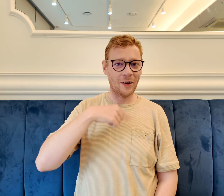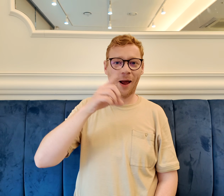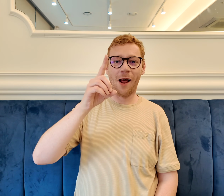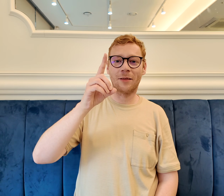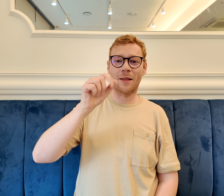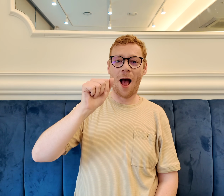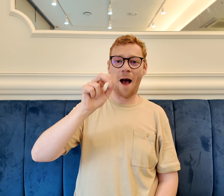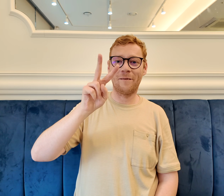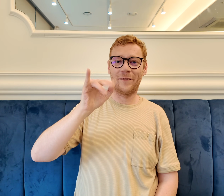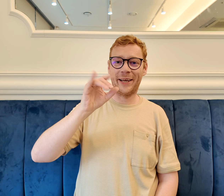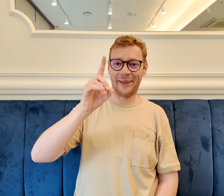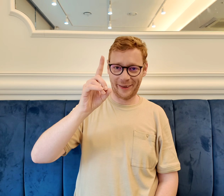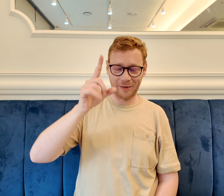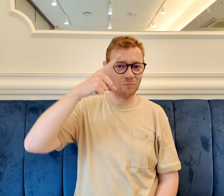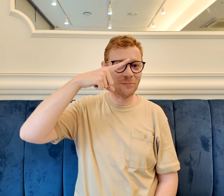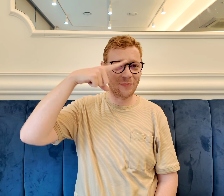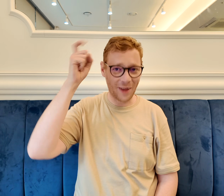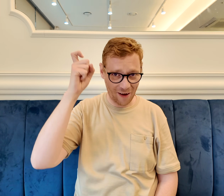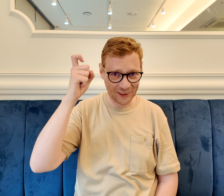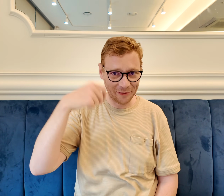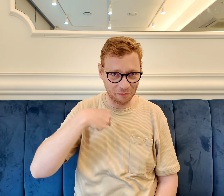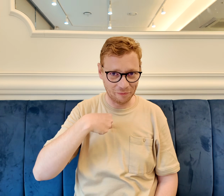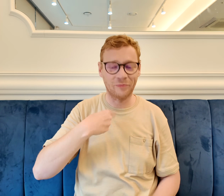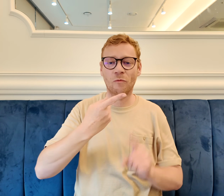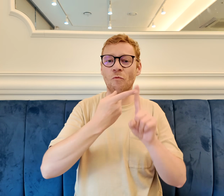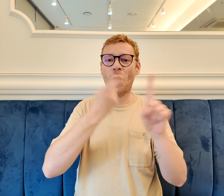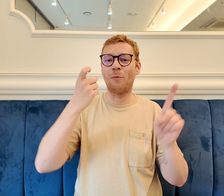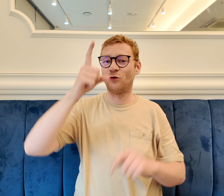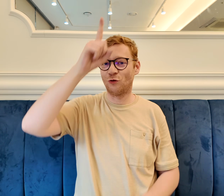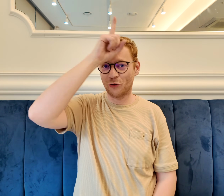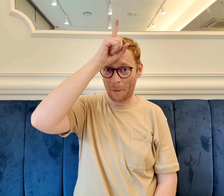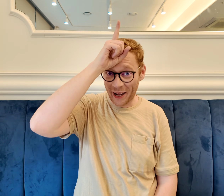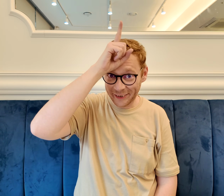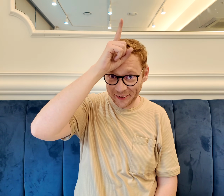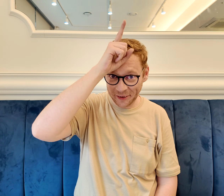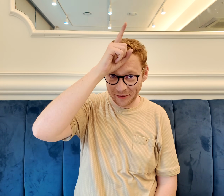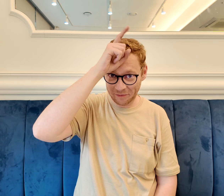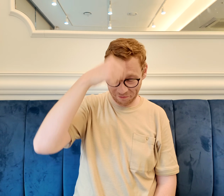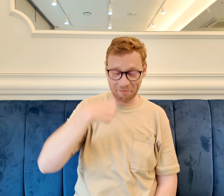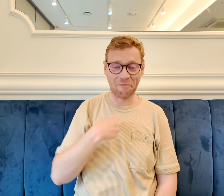My name is David. This is my sign name. I'm from Germany and